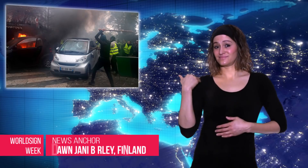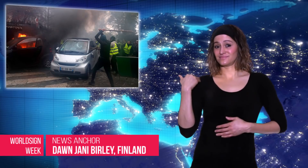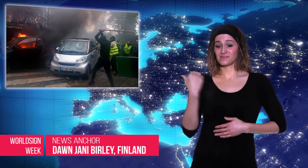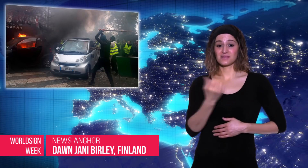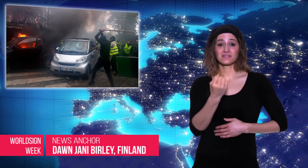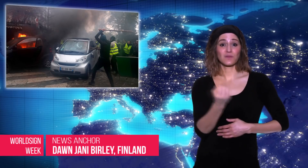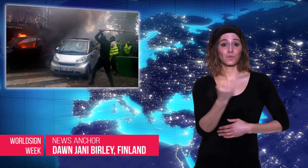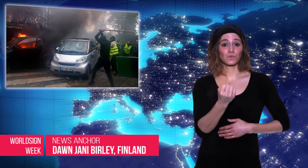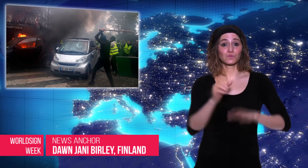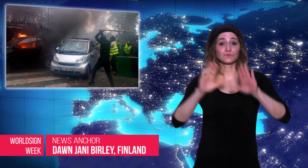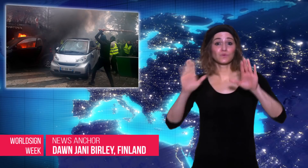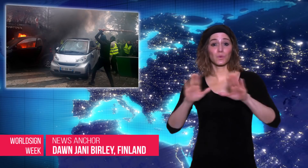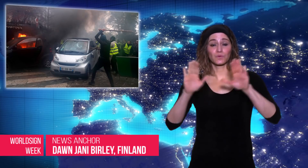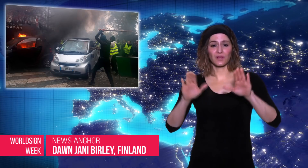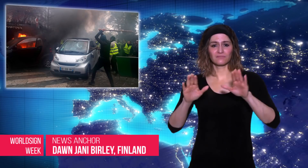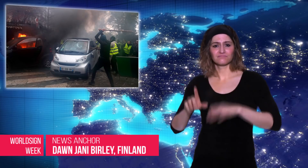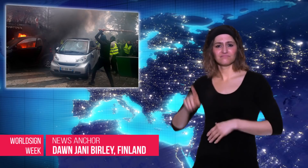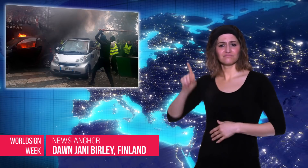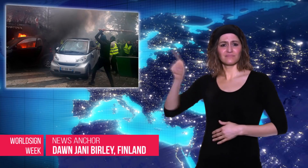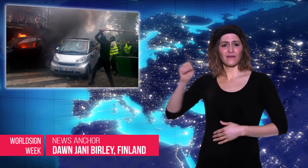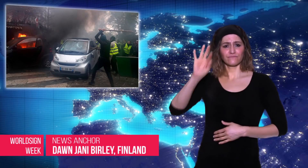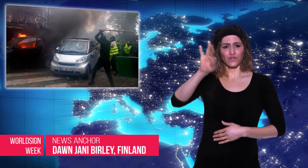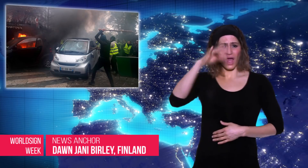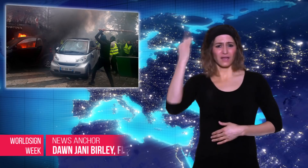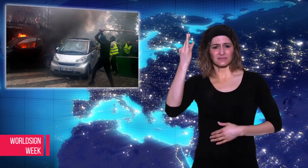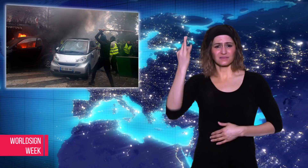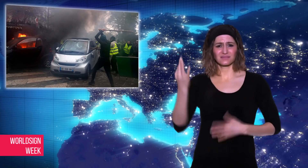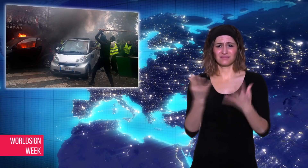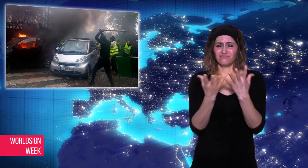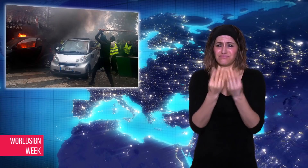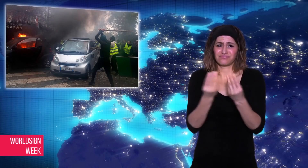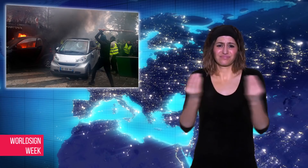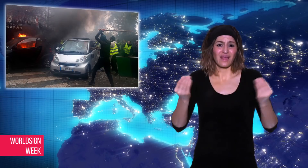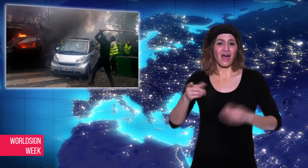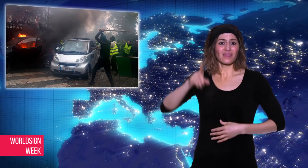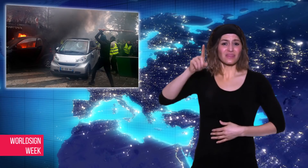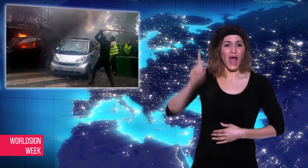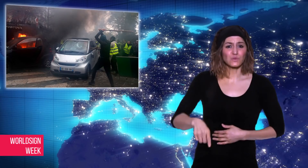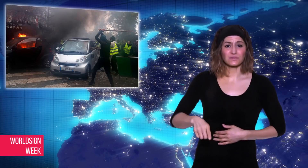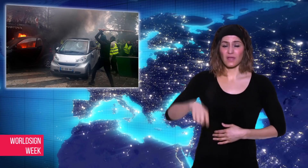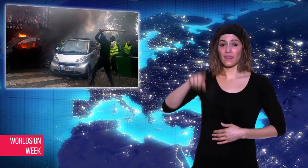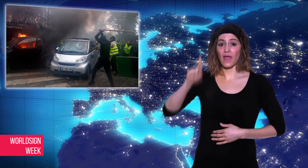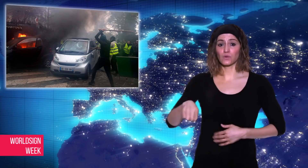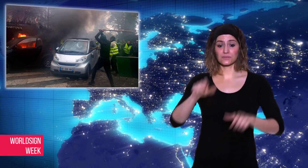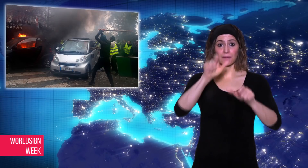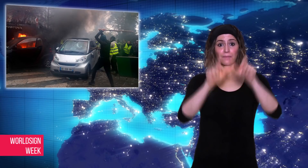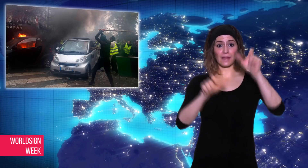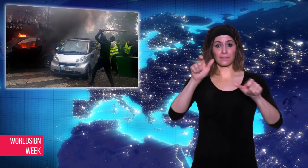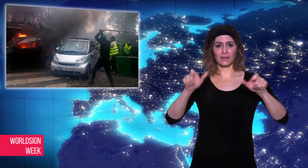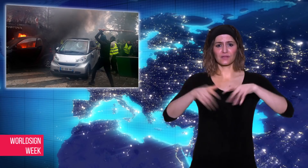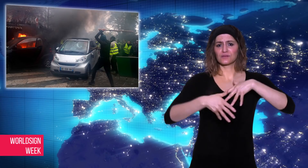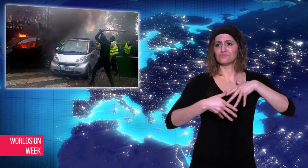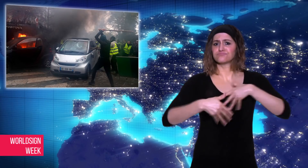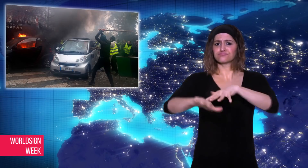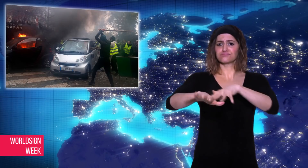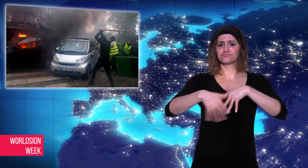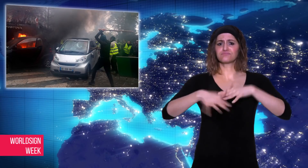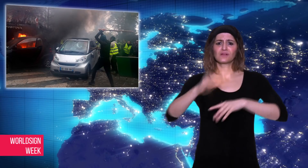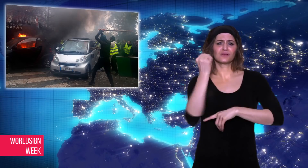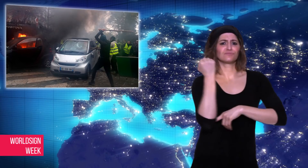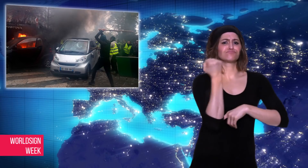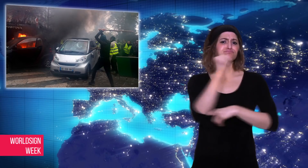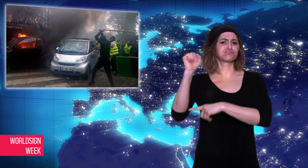Dawn: Last weekend, tens of thousands of French demonstrators,